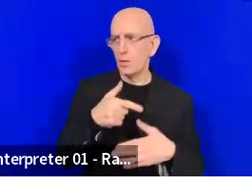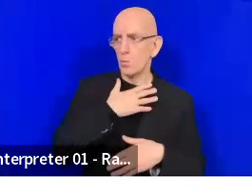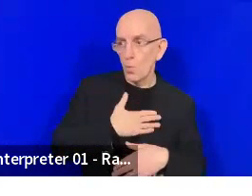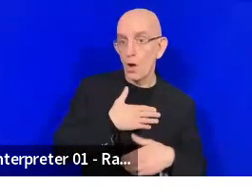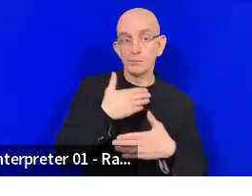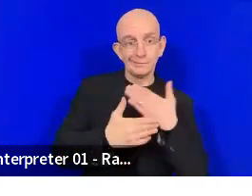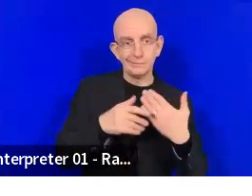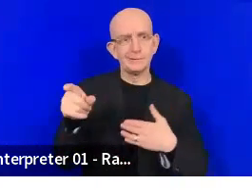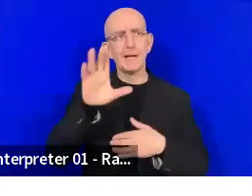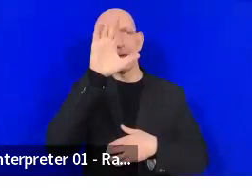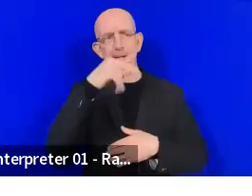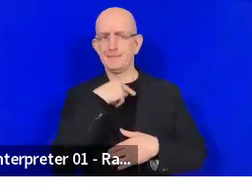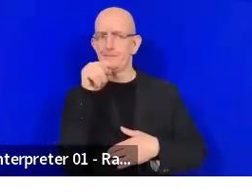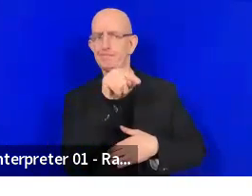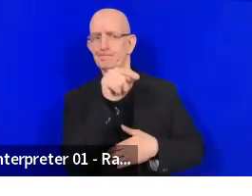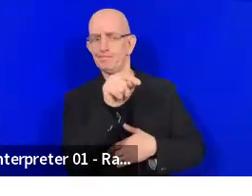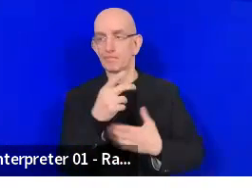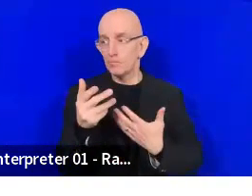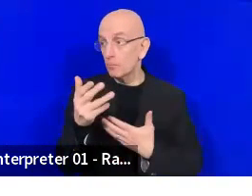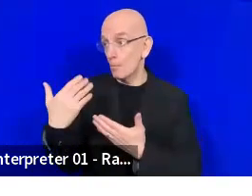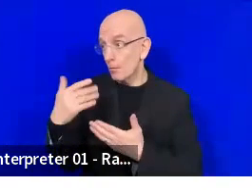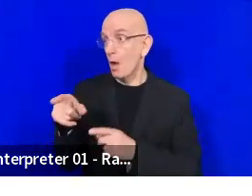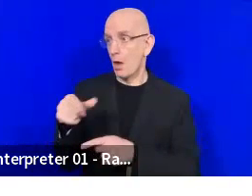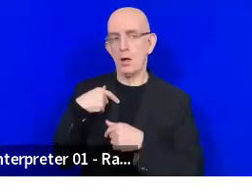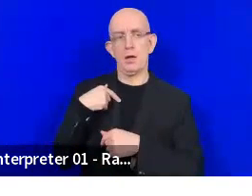we have elevated that and strengthened language around that.